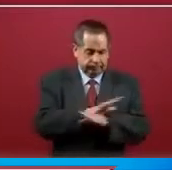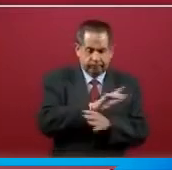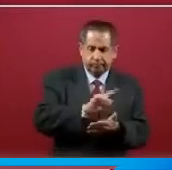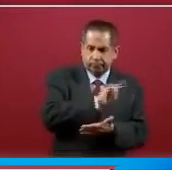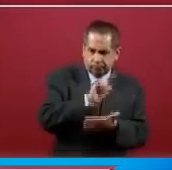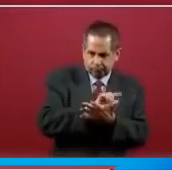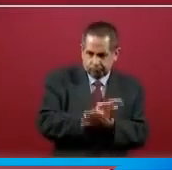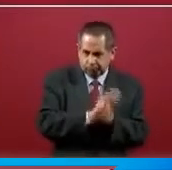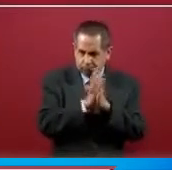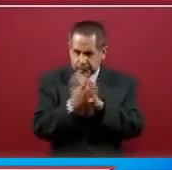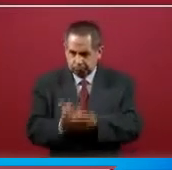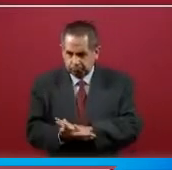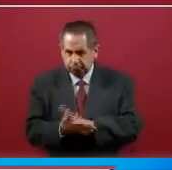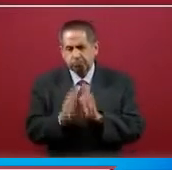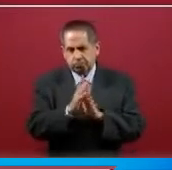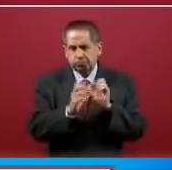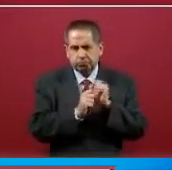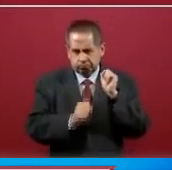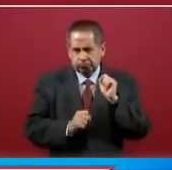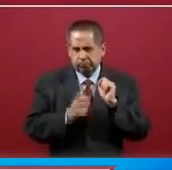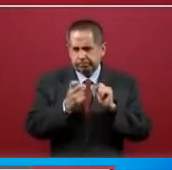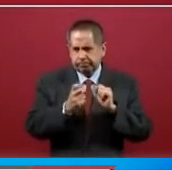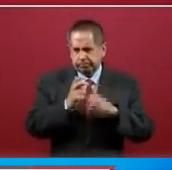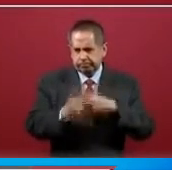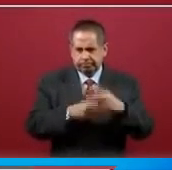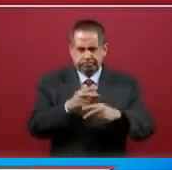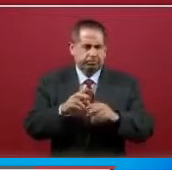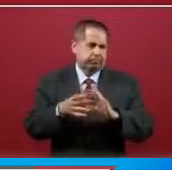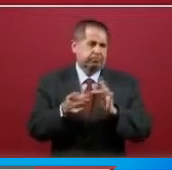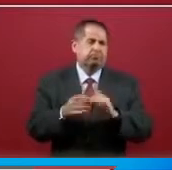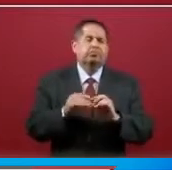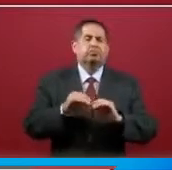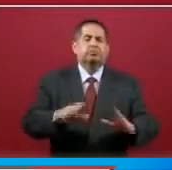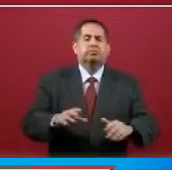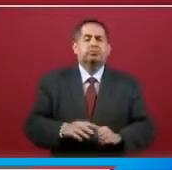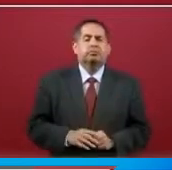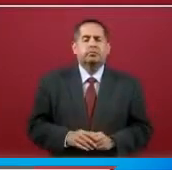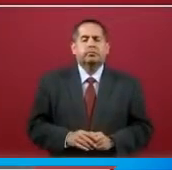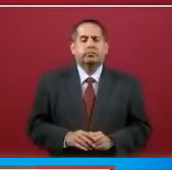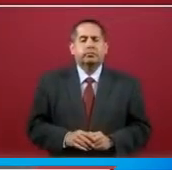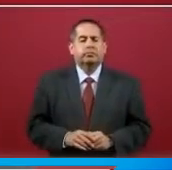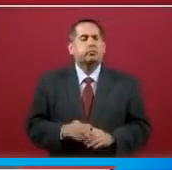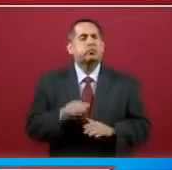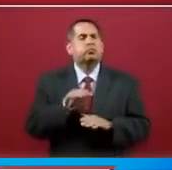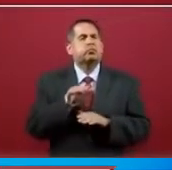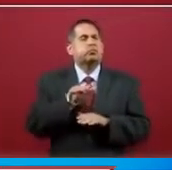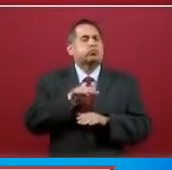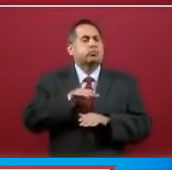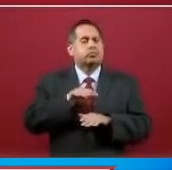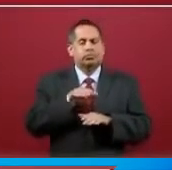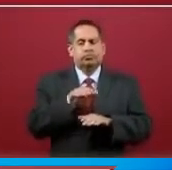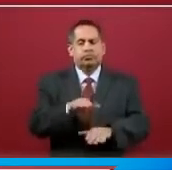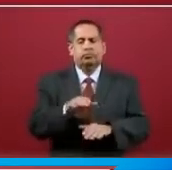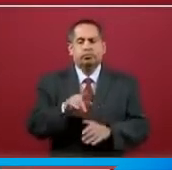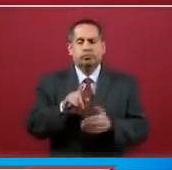coordinate responses to the criticisms made to the government led by Andrés Manuel López Obrador and those who question it are disqualified